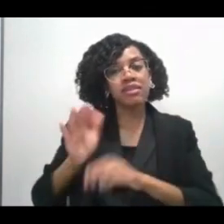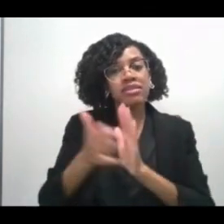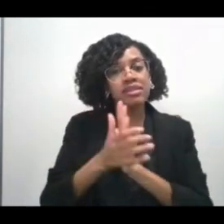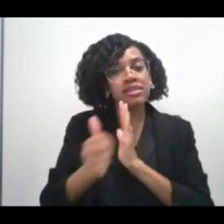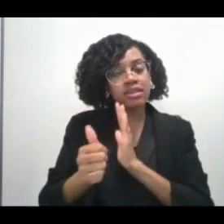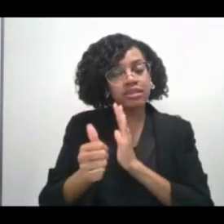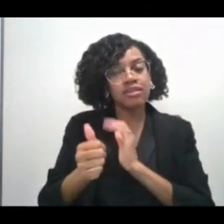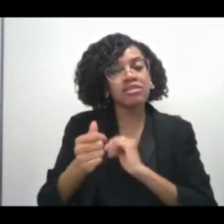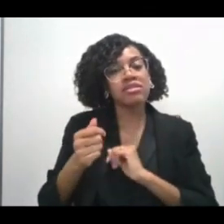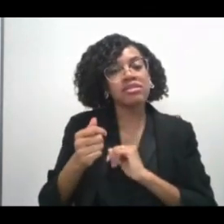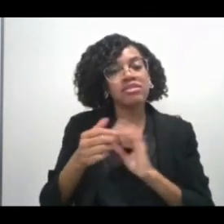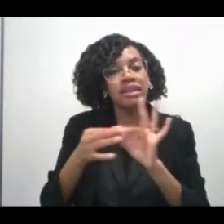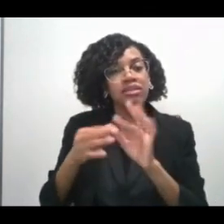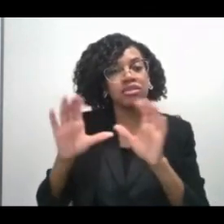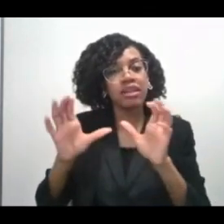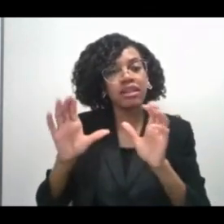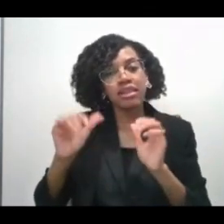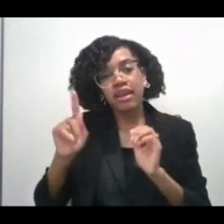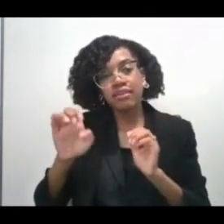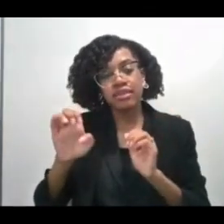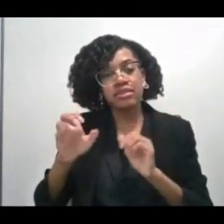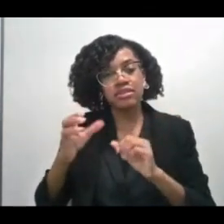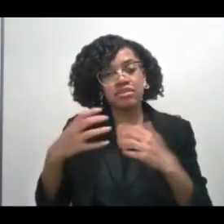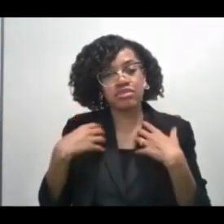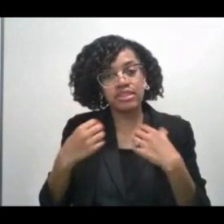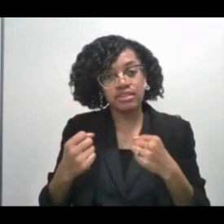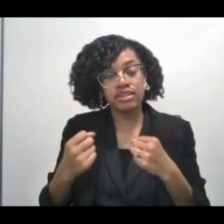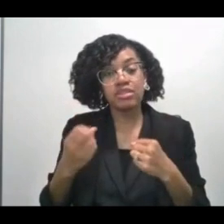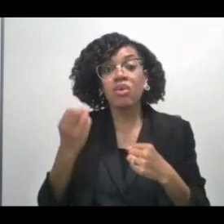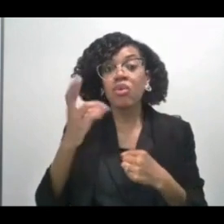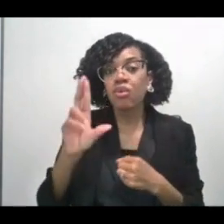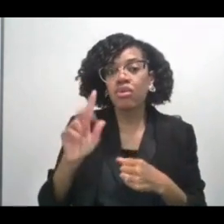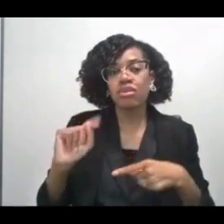training have to focus on those who are not working in will become future workers?